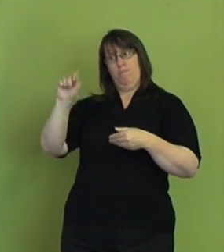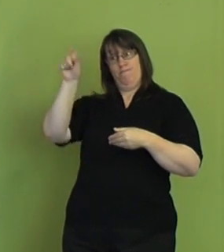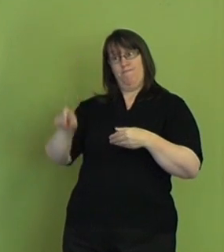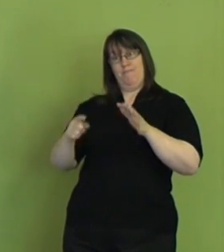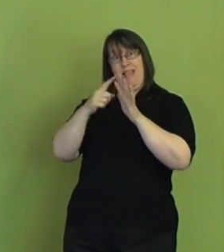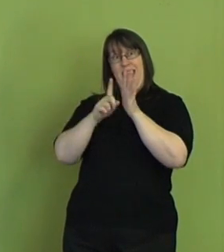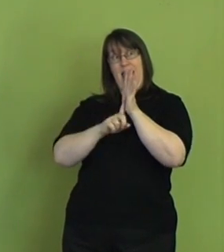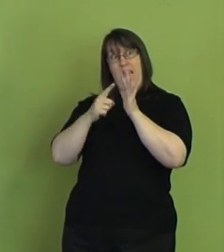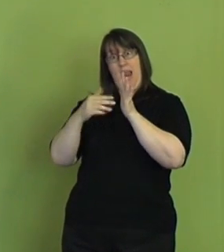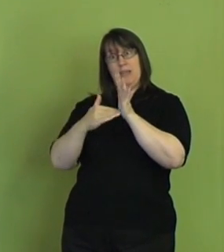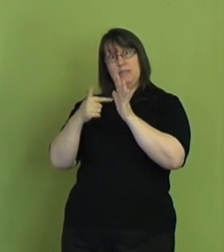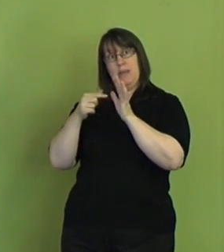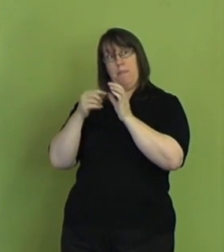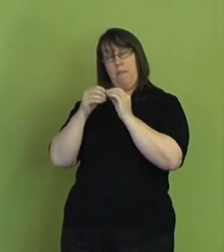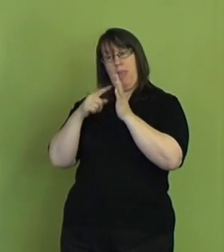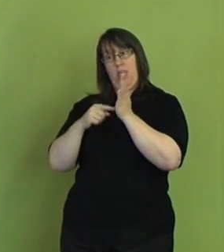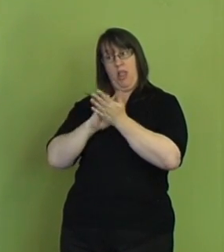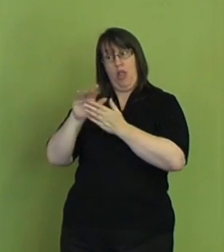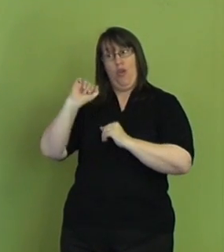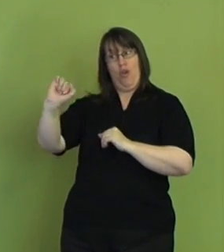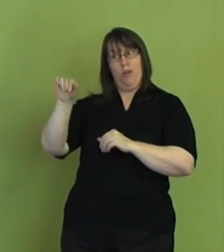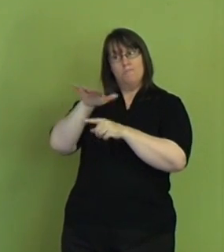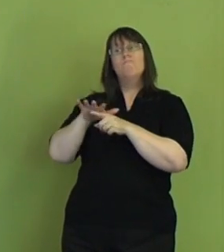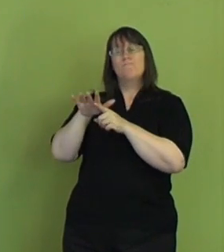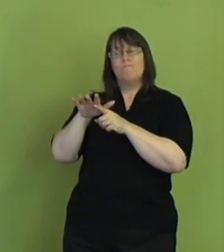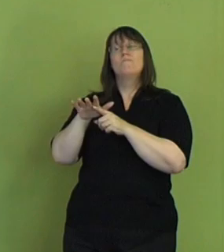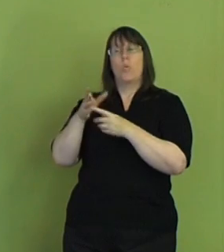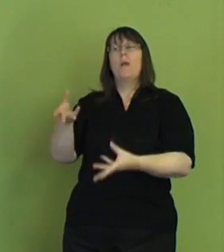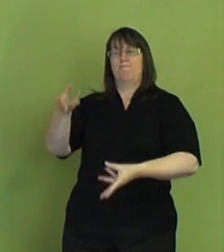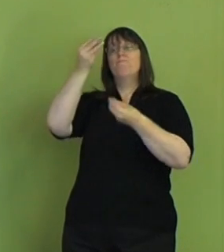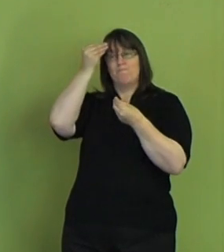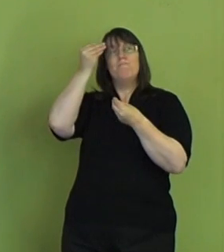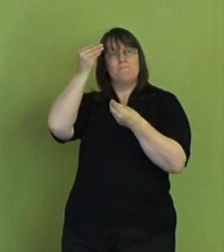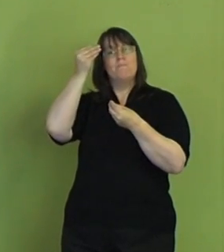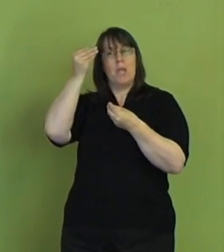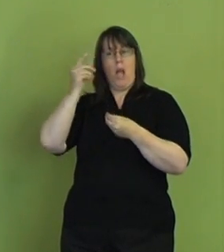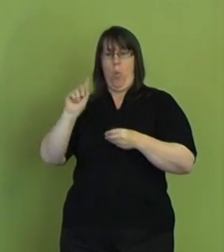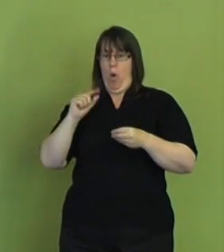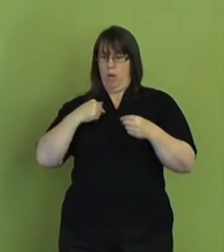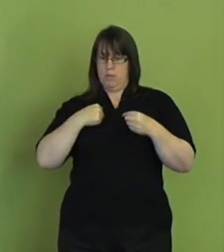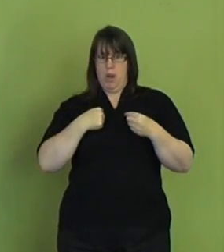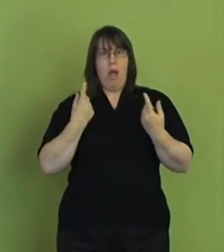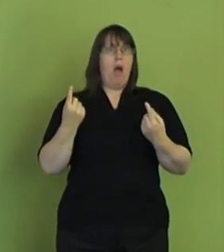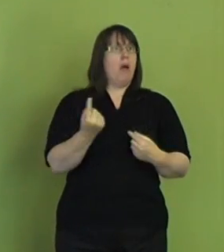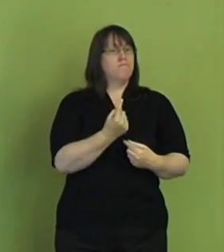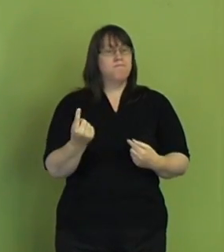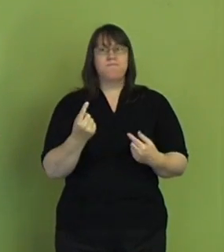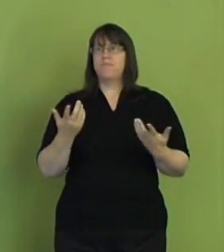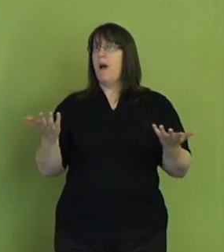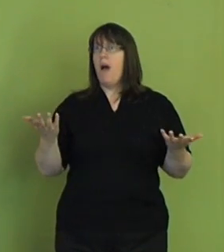to apply to our own situation, to recognise that yes, there are stages that we progress through in grief,